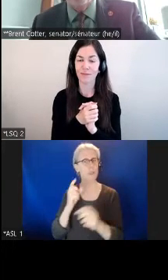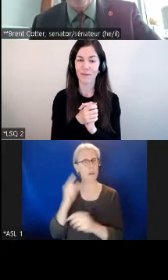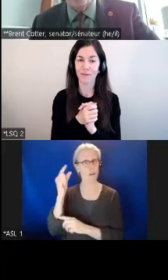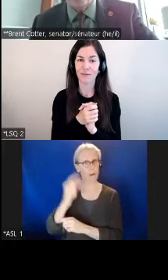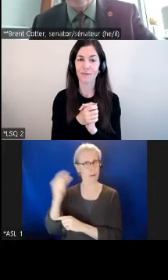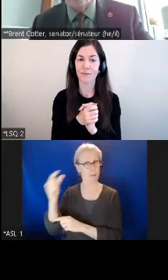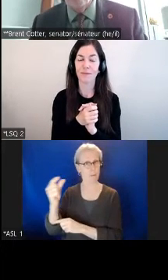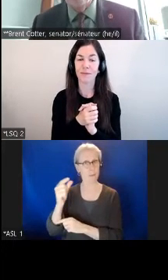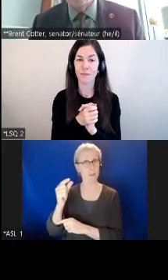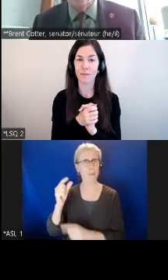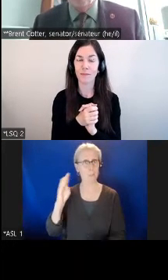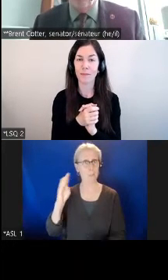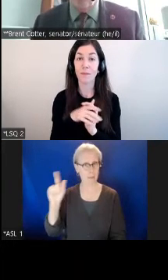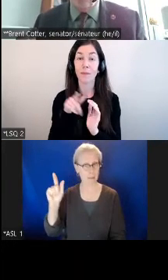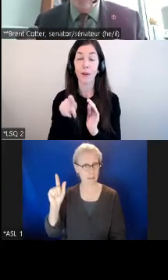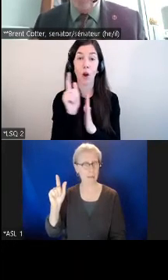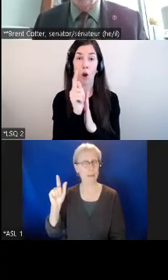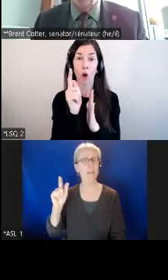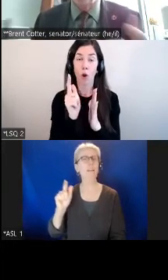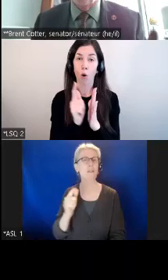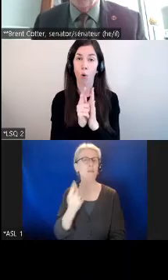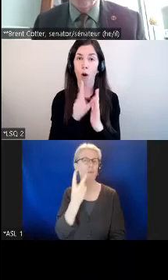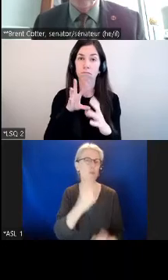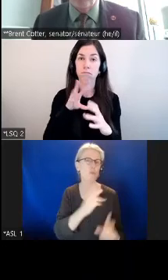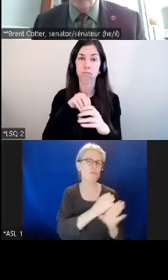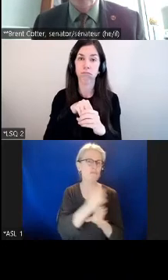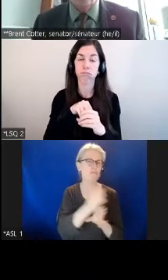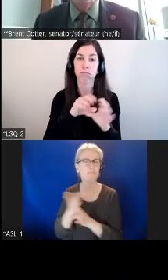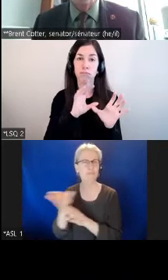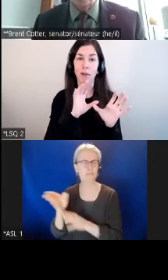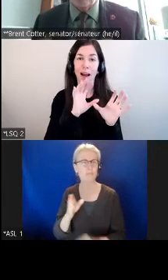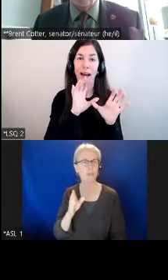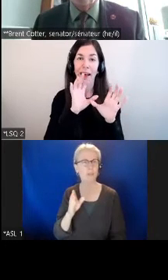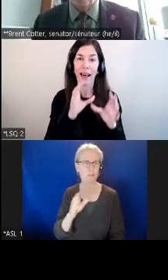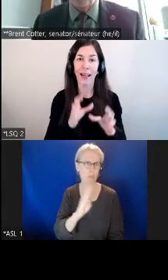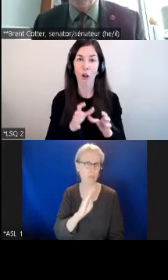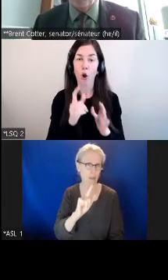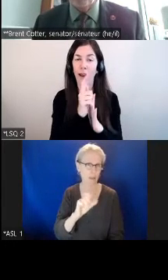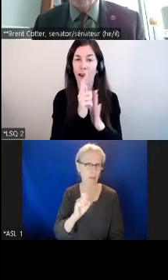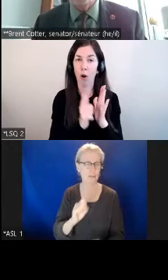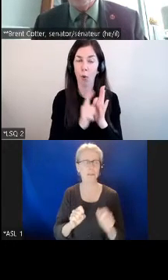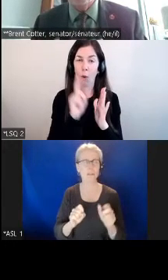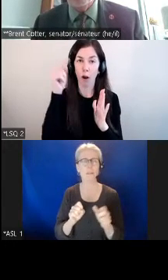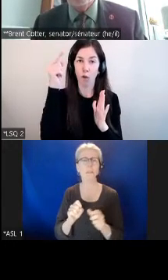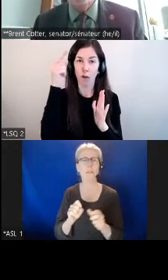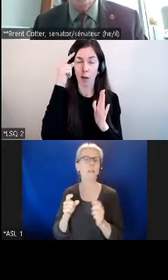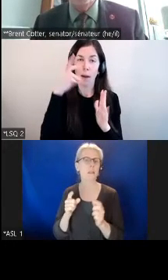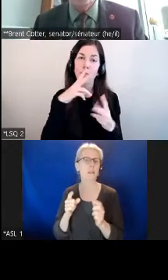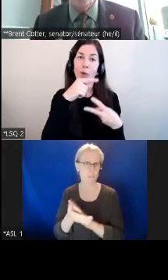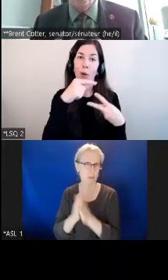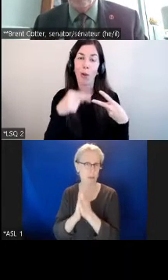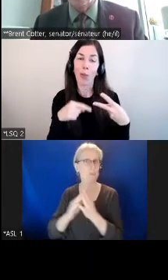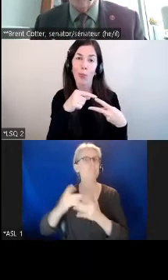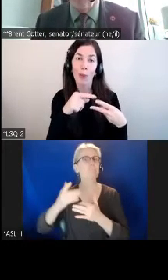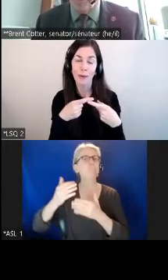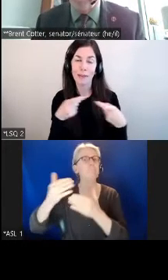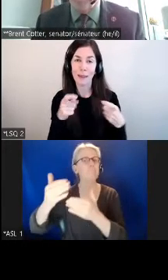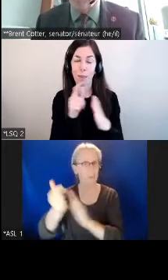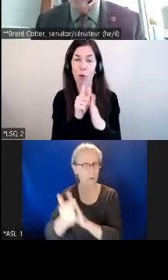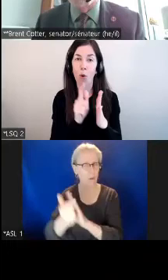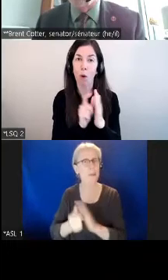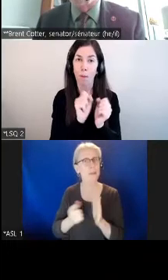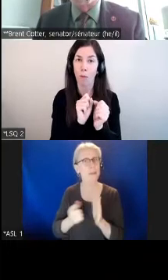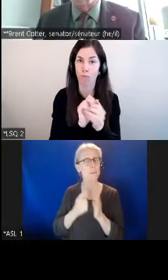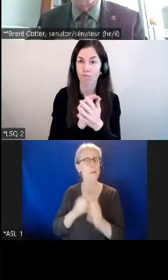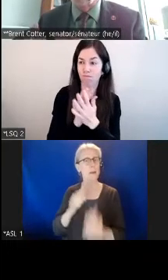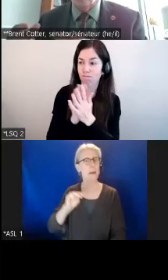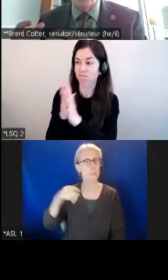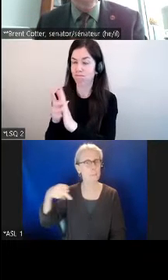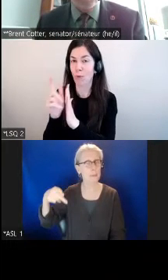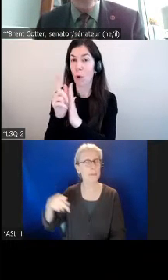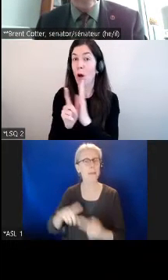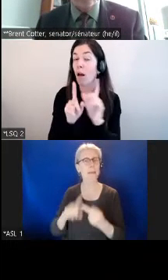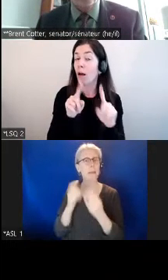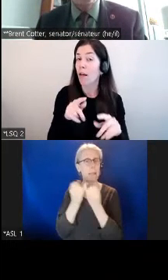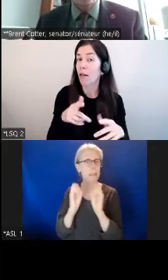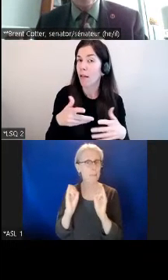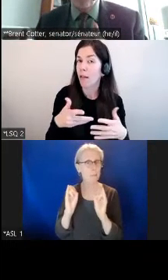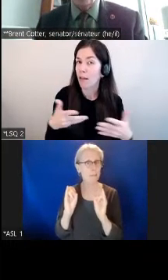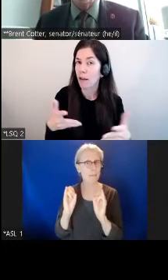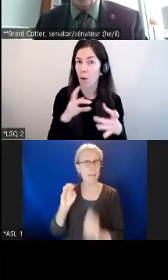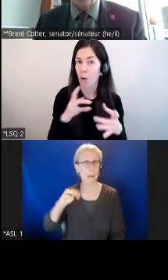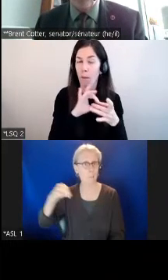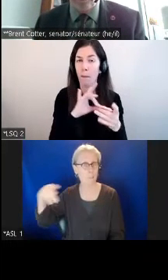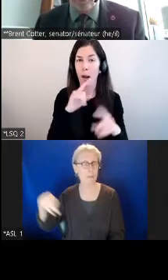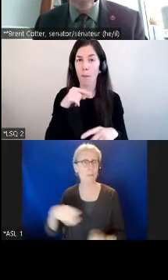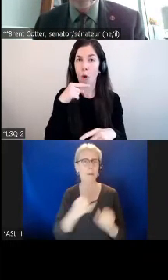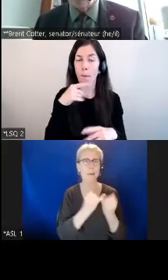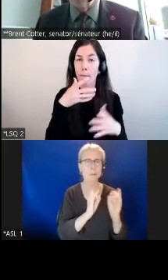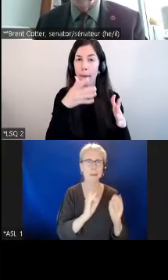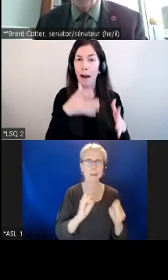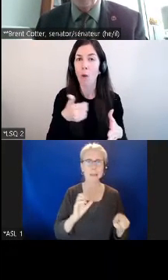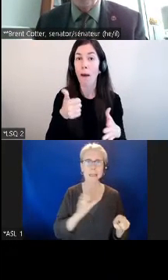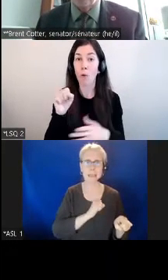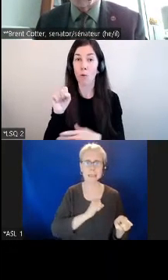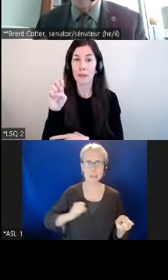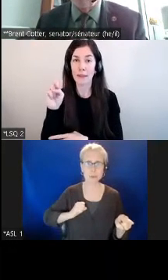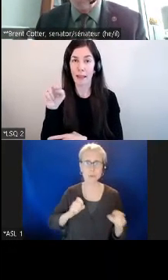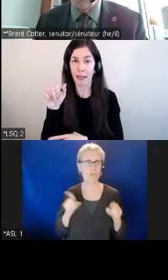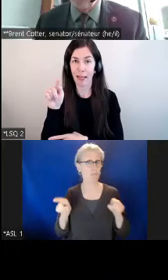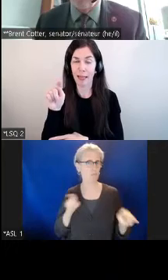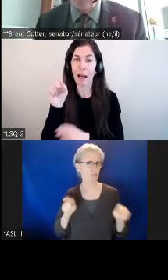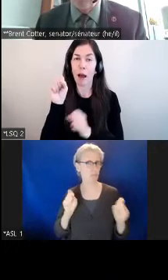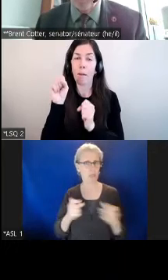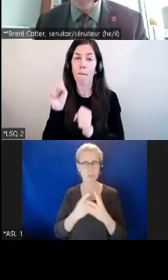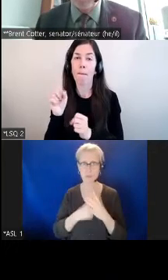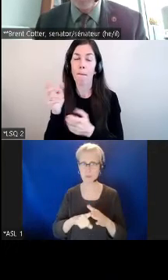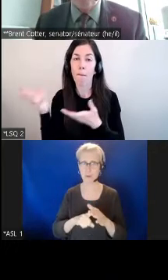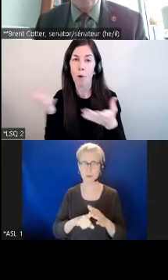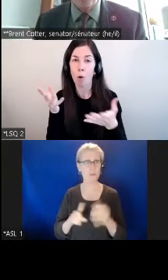OF THE TWO BILLS INITIATING OF A LAW. THEY MAY START THE PROCESS IF THEY THINK A GOOD IDEA.